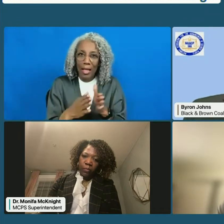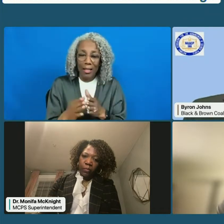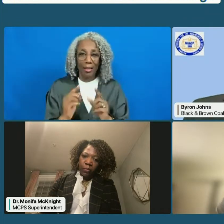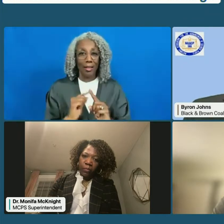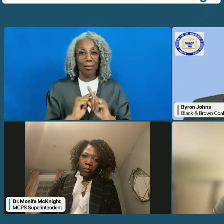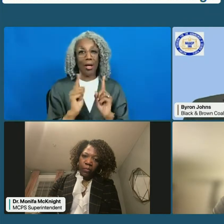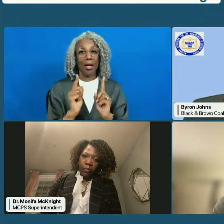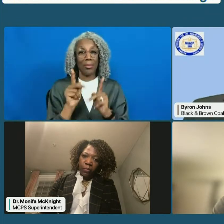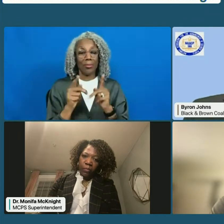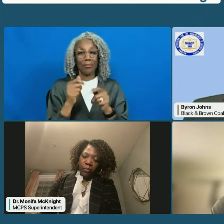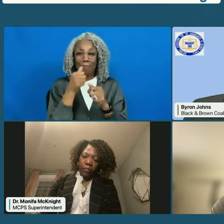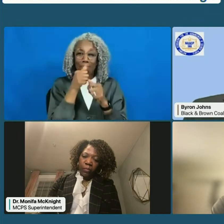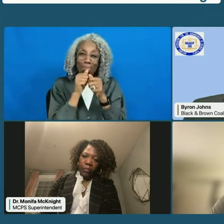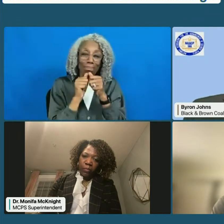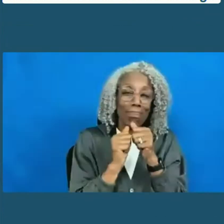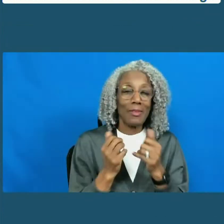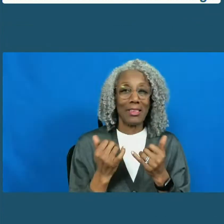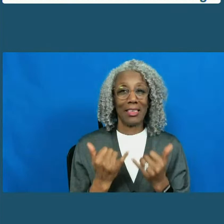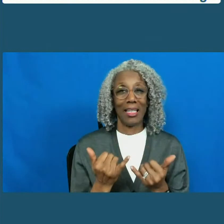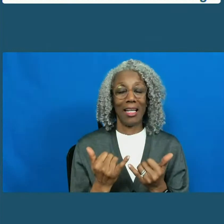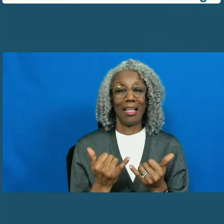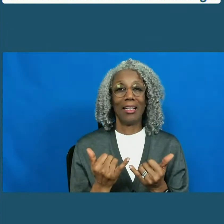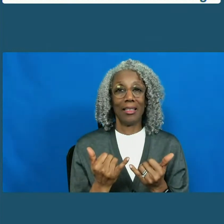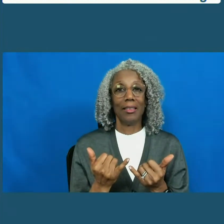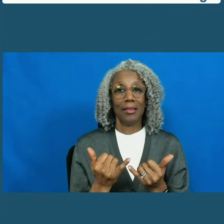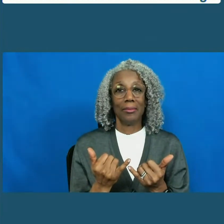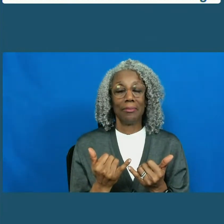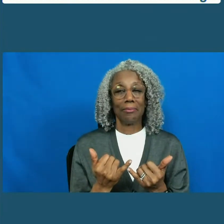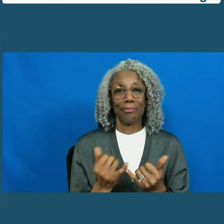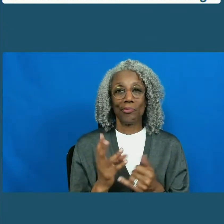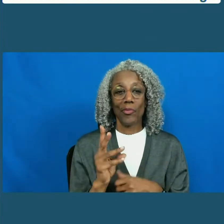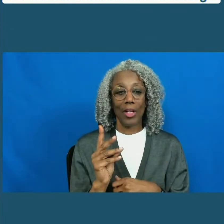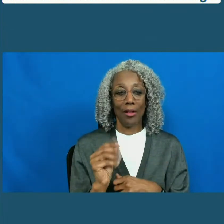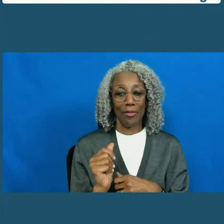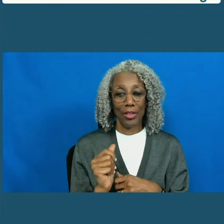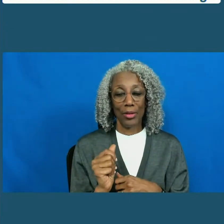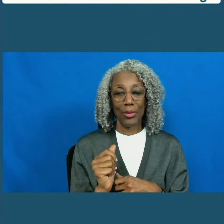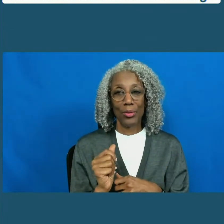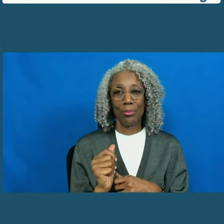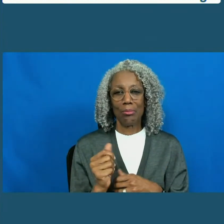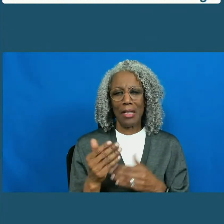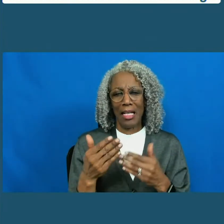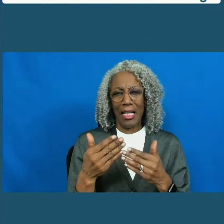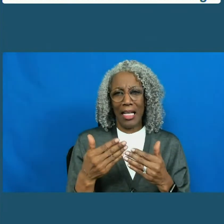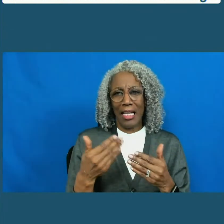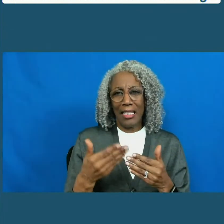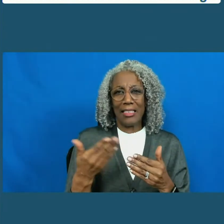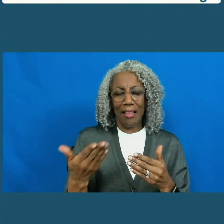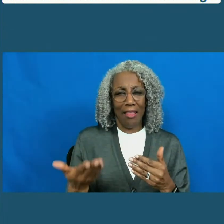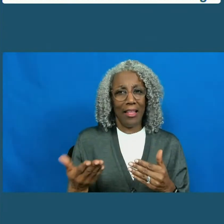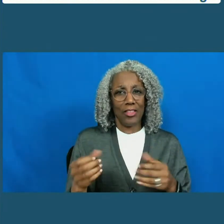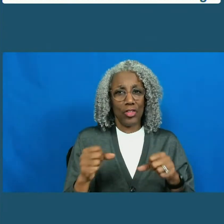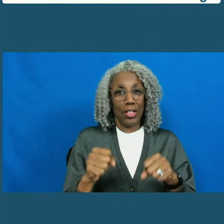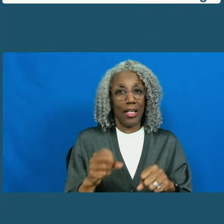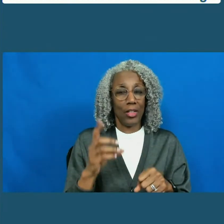planning. But people are